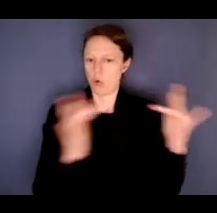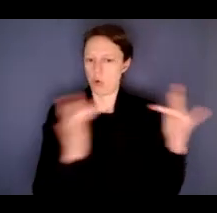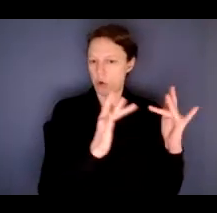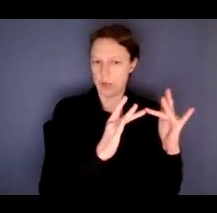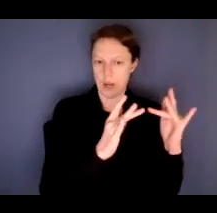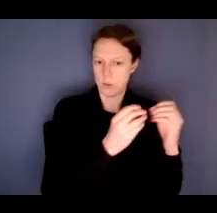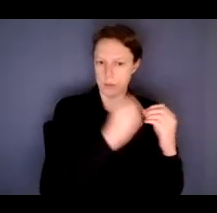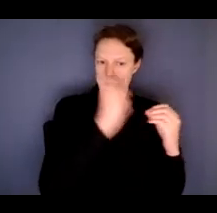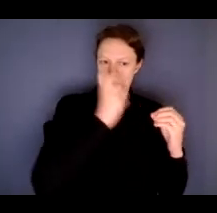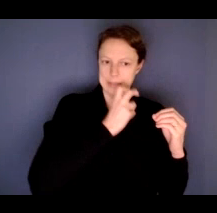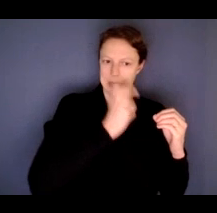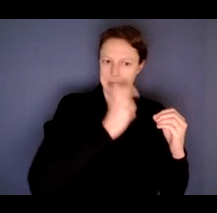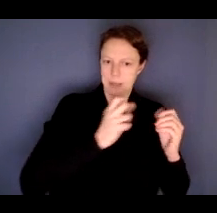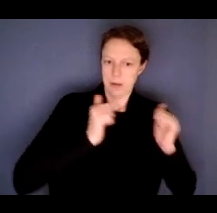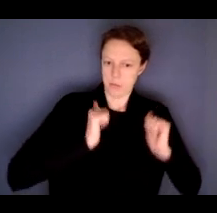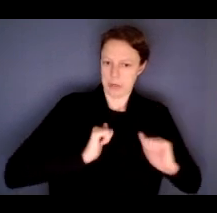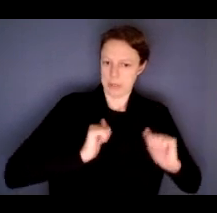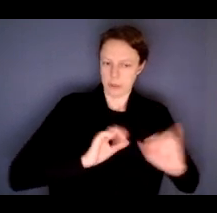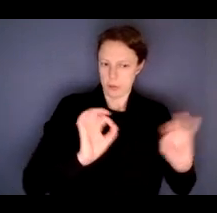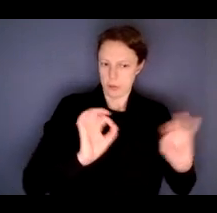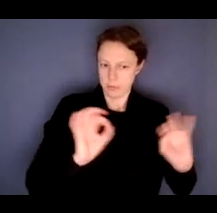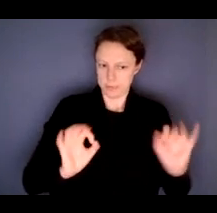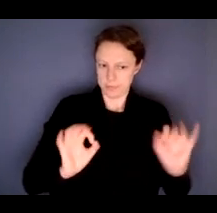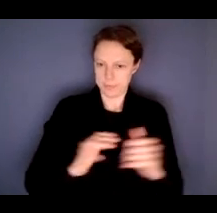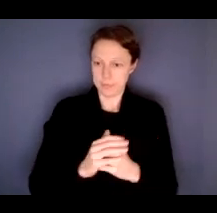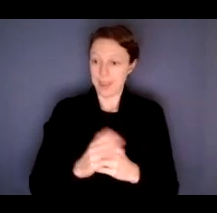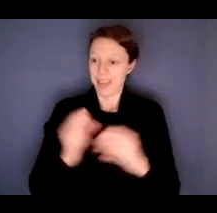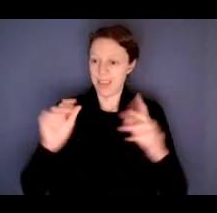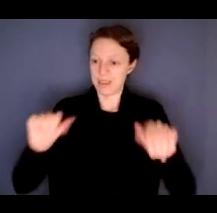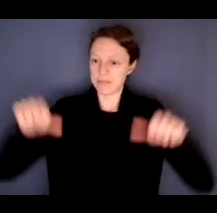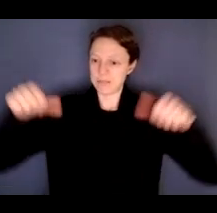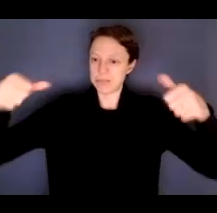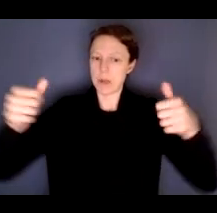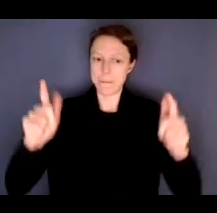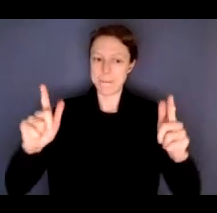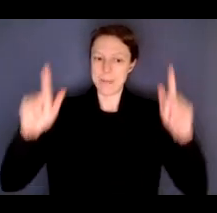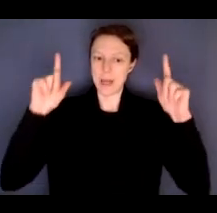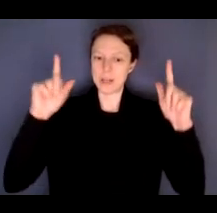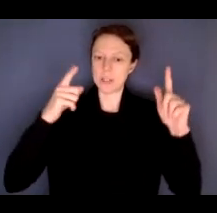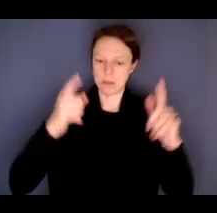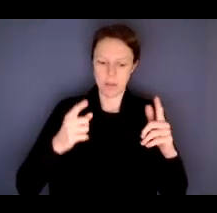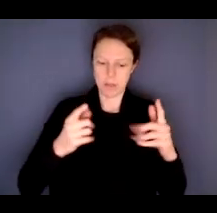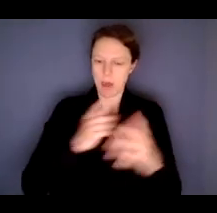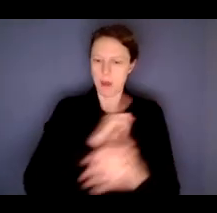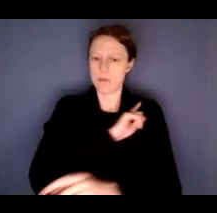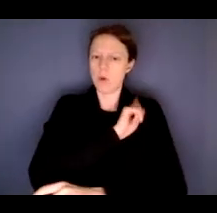and the Manager holds all the delegation with respect to approving expenses, such as expert